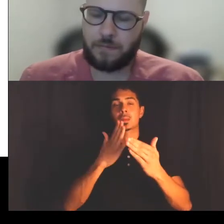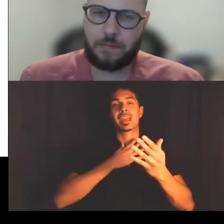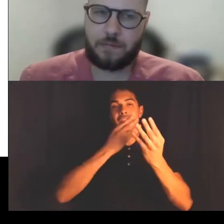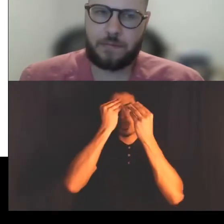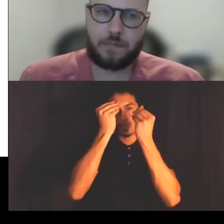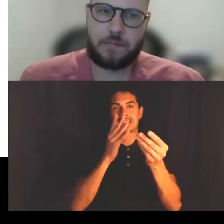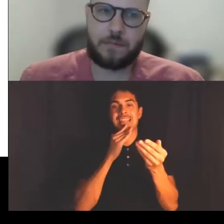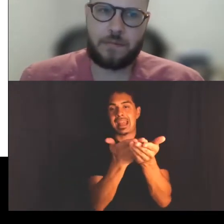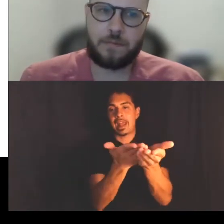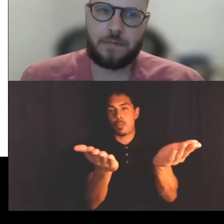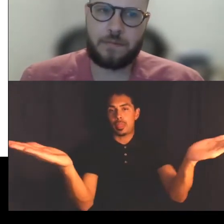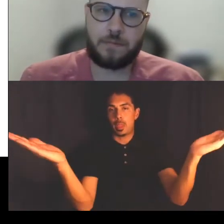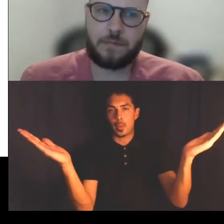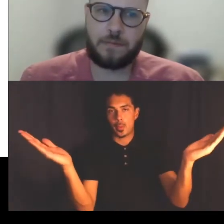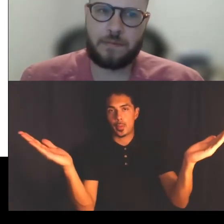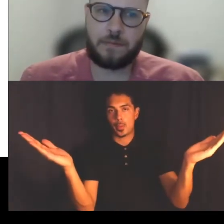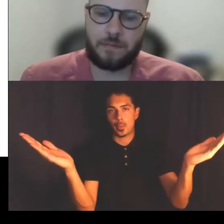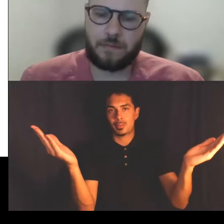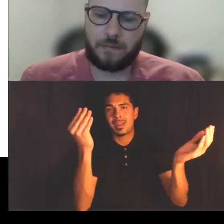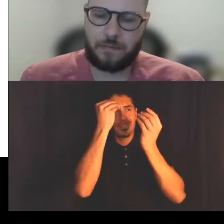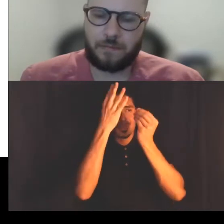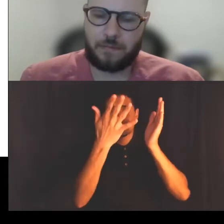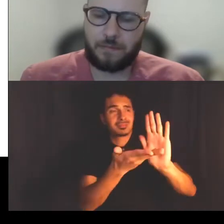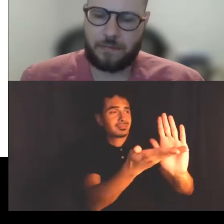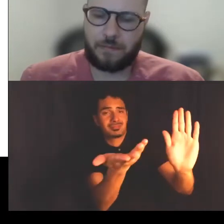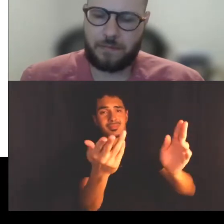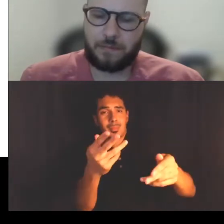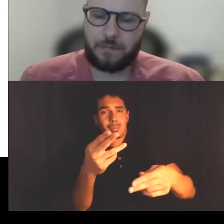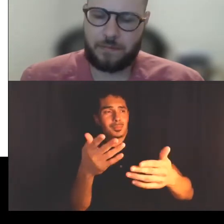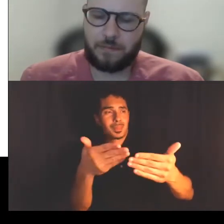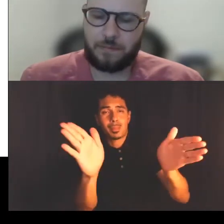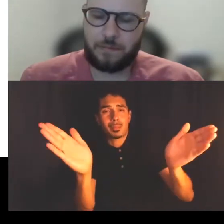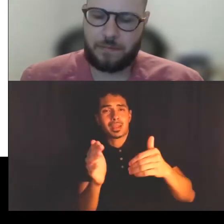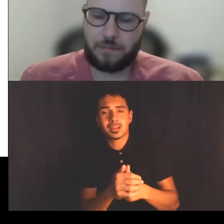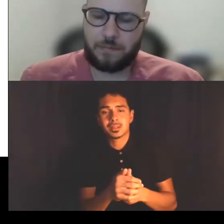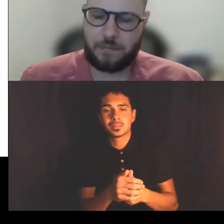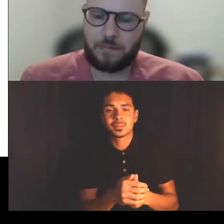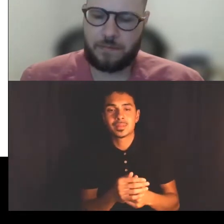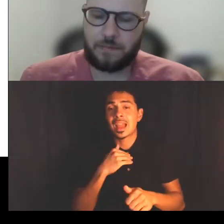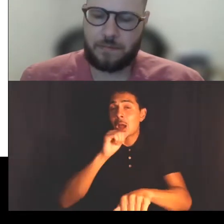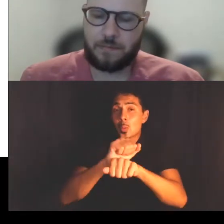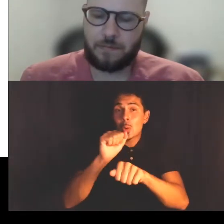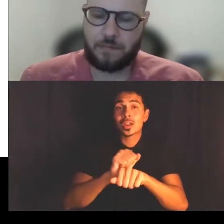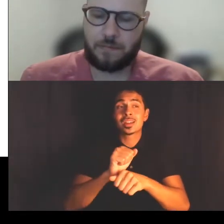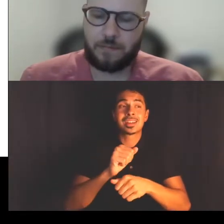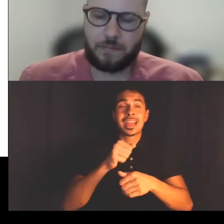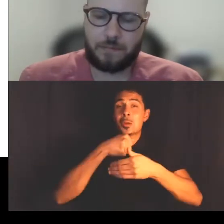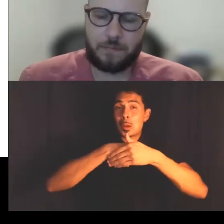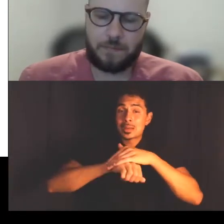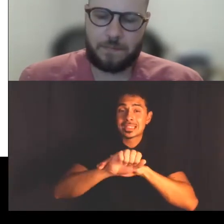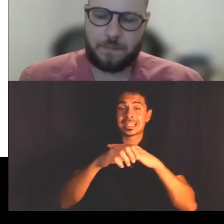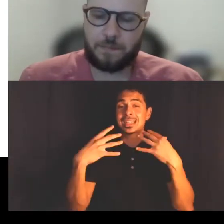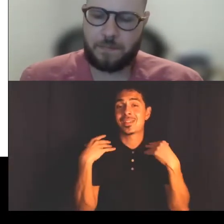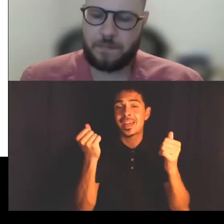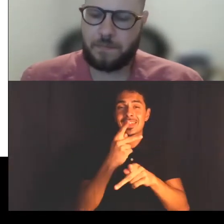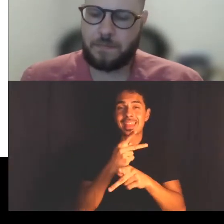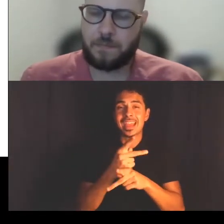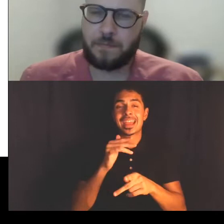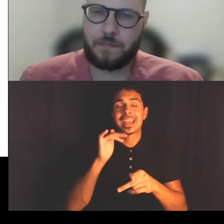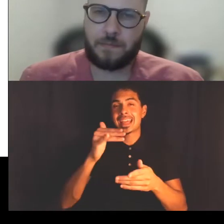and I also work in reproductive healthcare and abortion, so that's something that I carry with me all the time